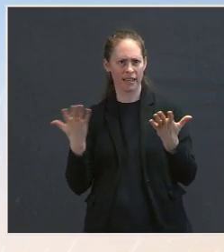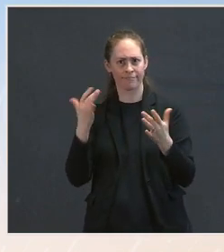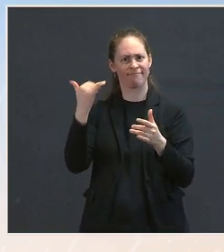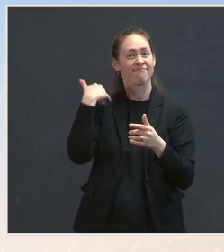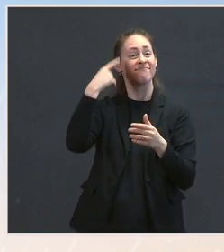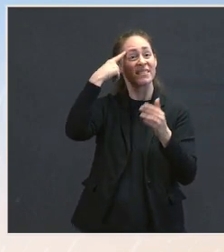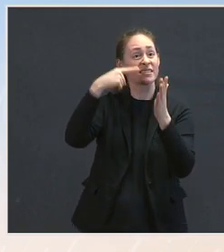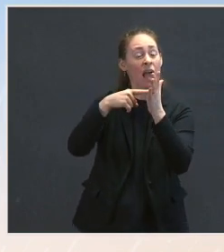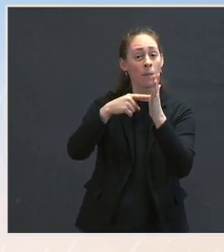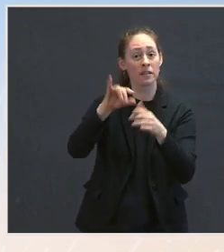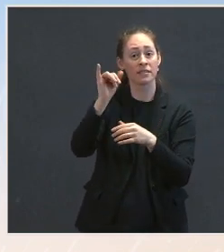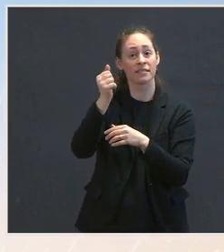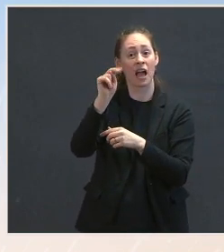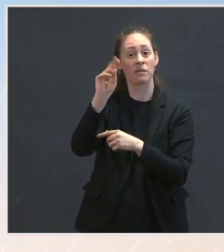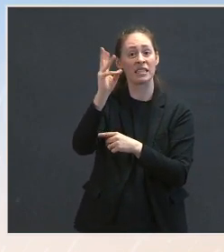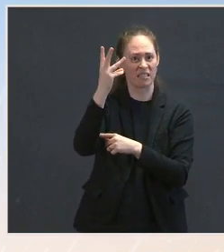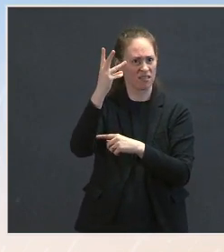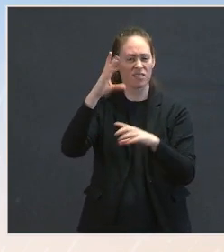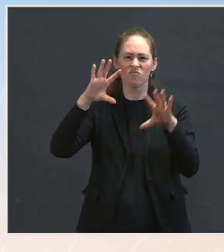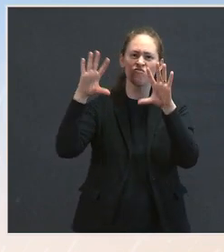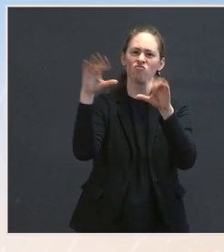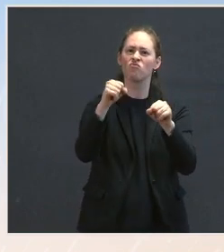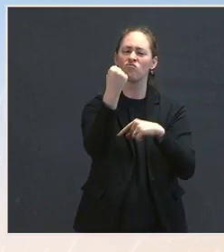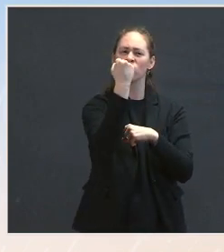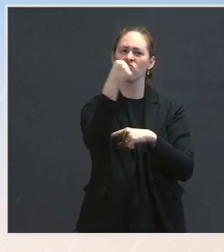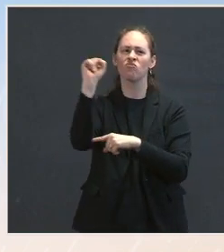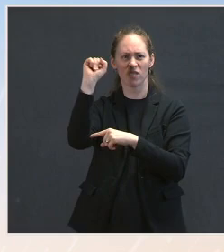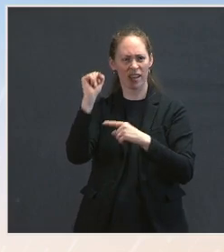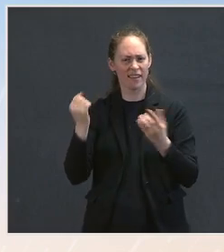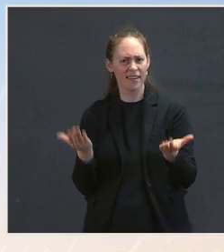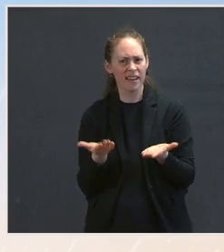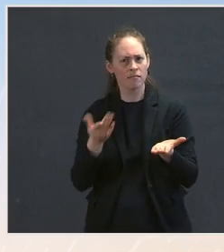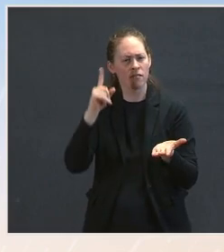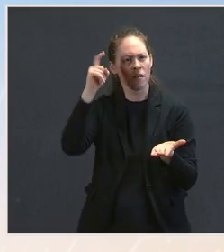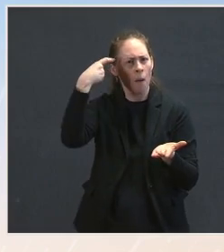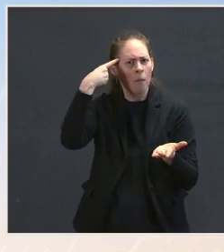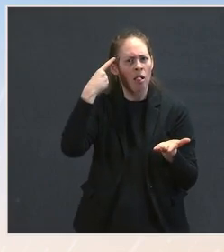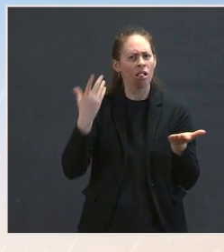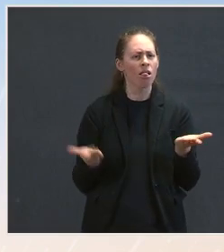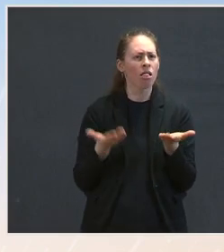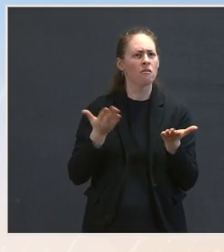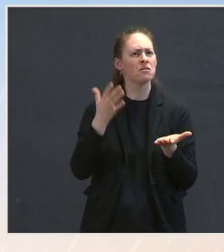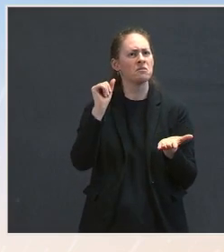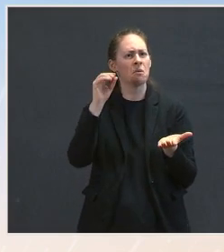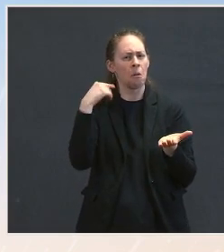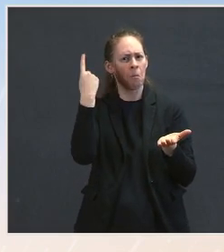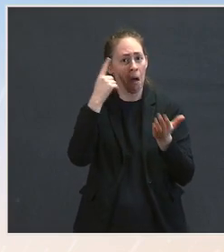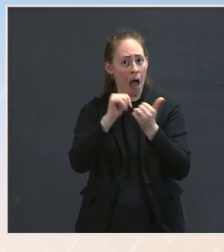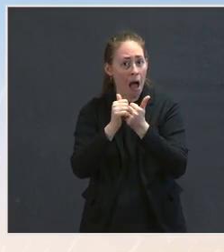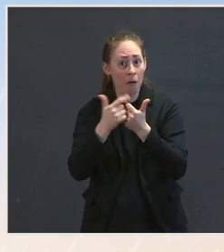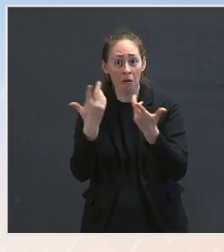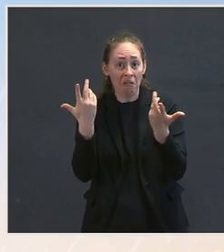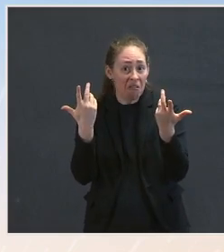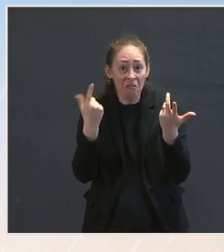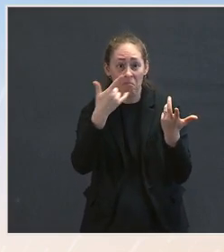In the subsequent weeks, how has that changed? Ms. Psaki: Well, the reason that he asked his national security team